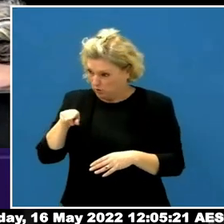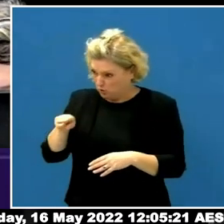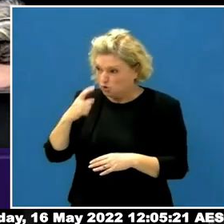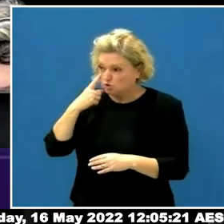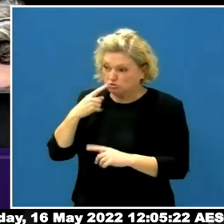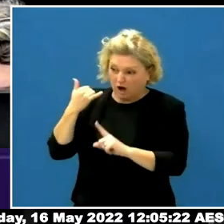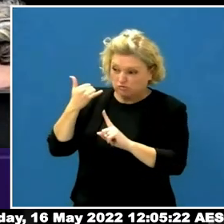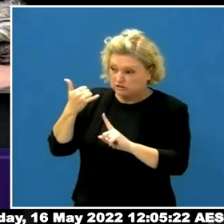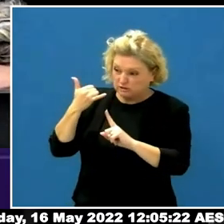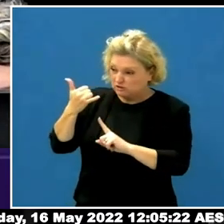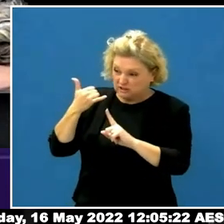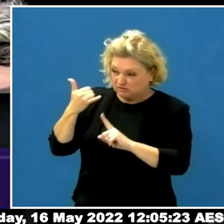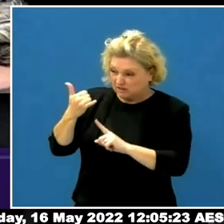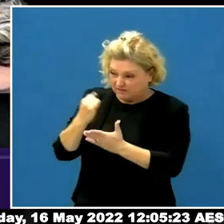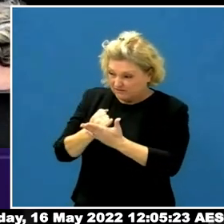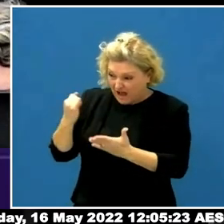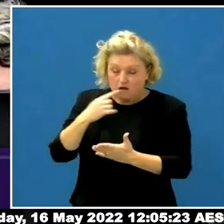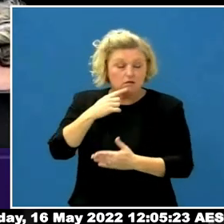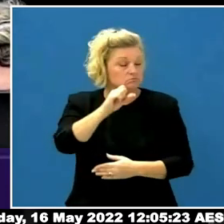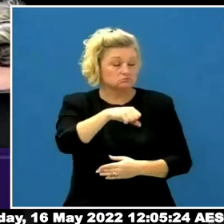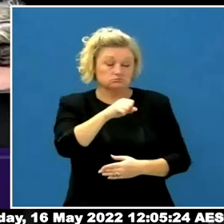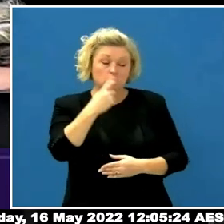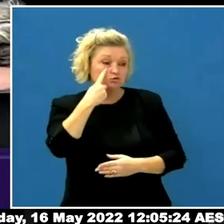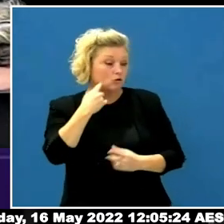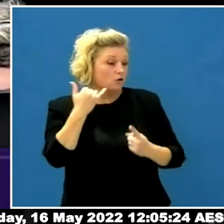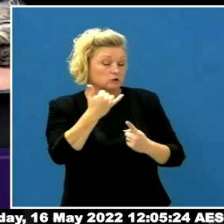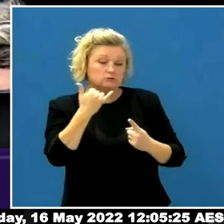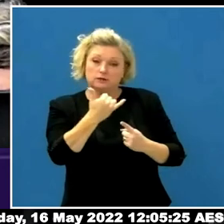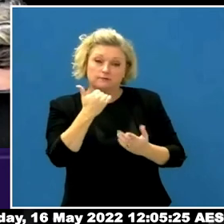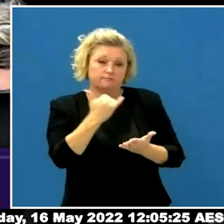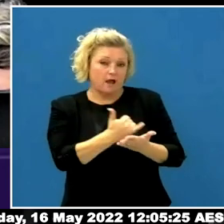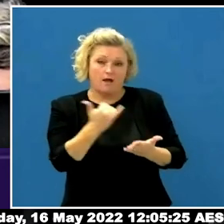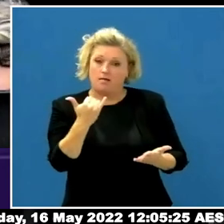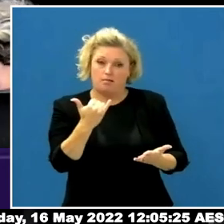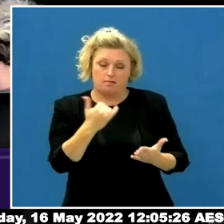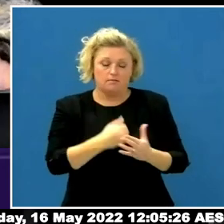Yes. MR FOGARTY: Were there any regular meetings with family?